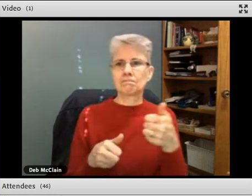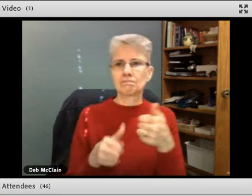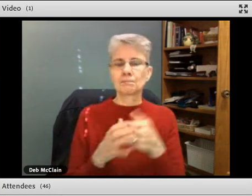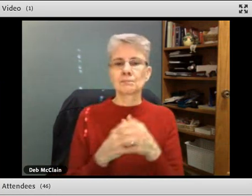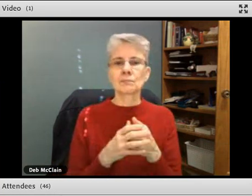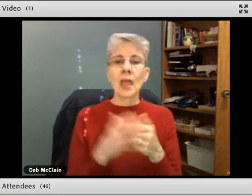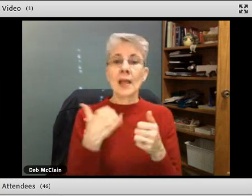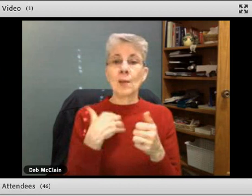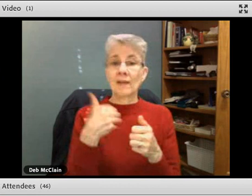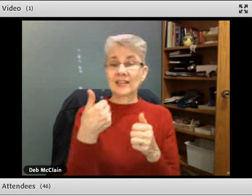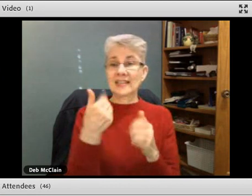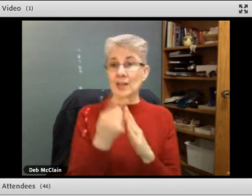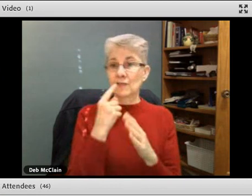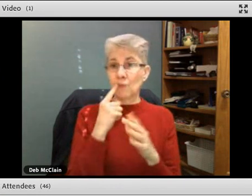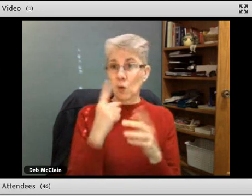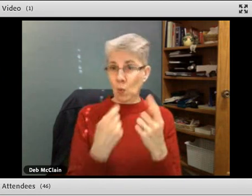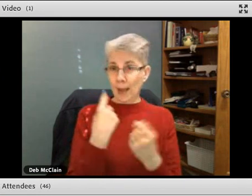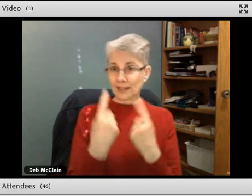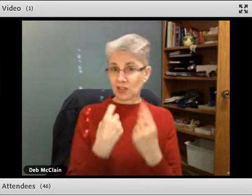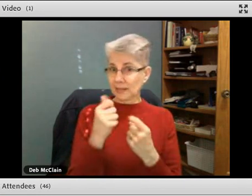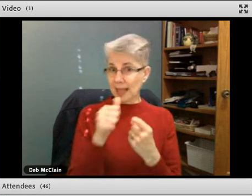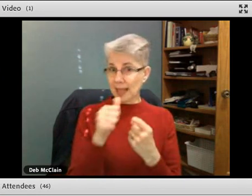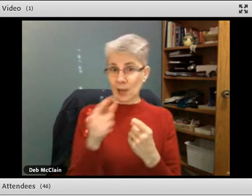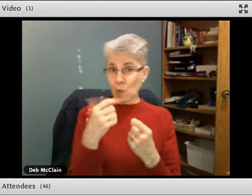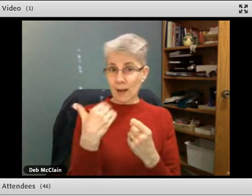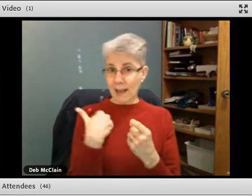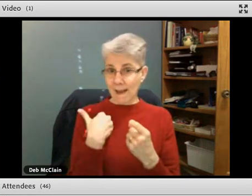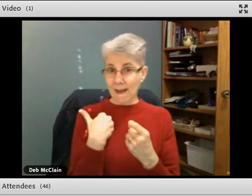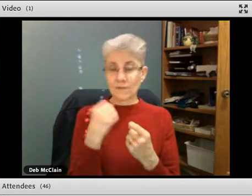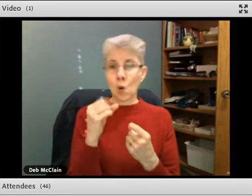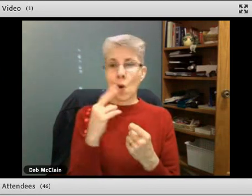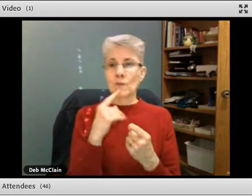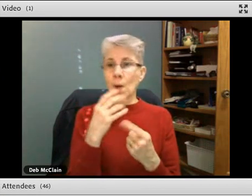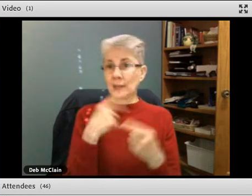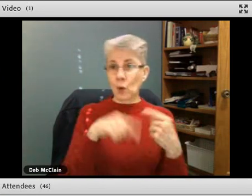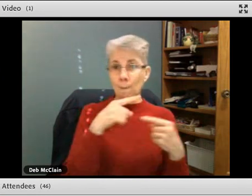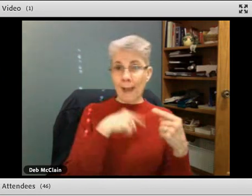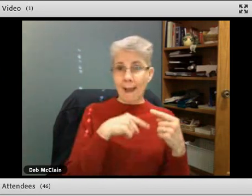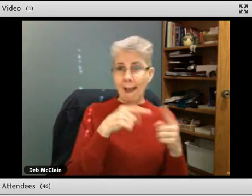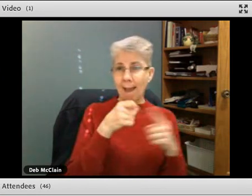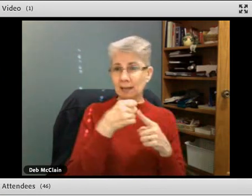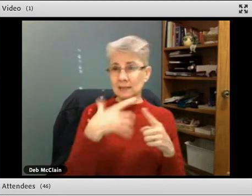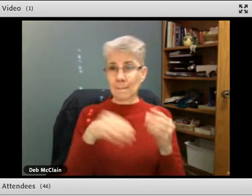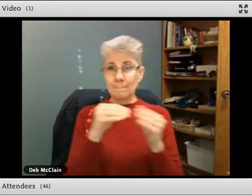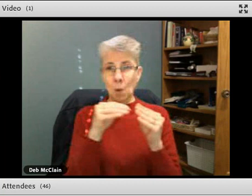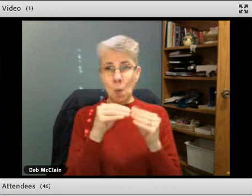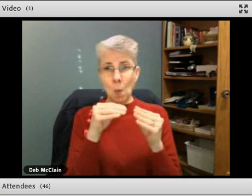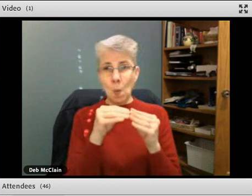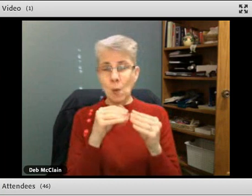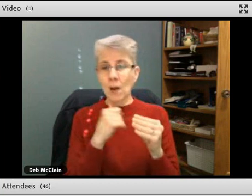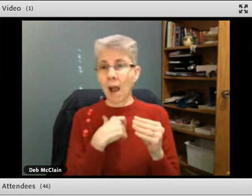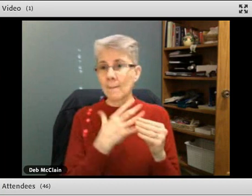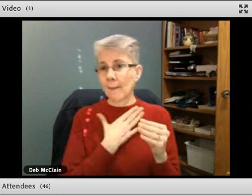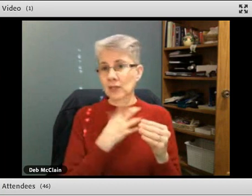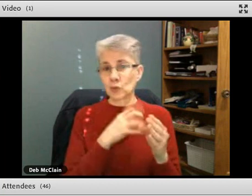If you want me to go back through any of the slides, I'm more than happy to do so if there was something about one of those specific MARC records